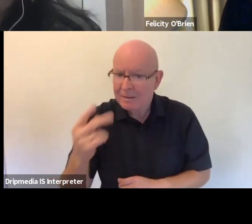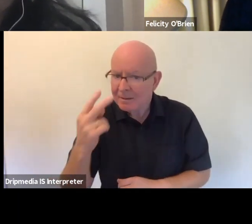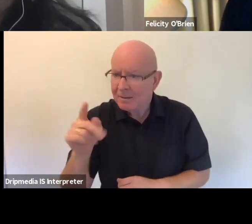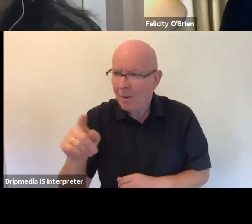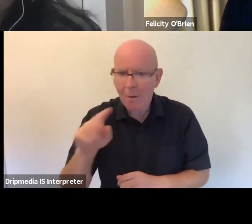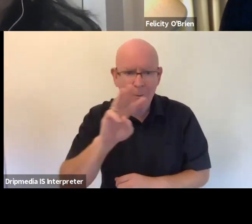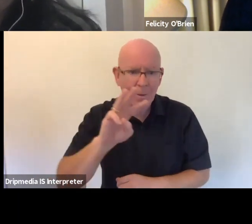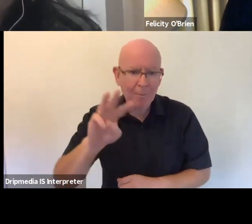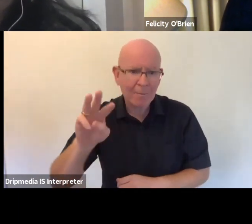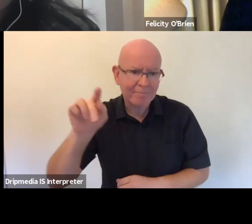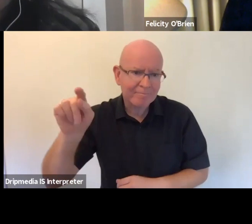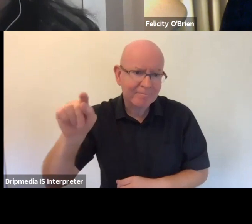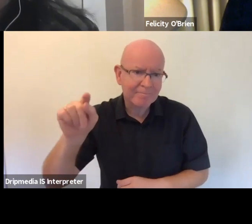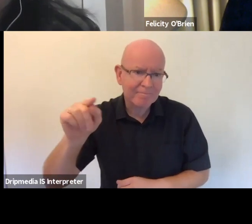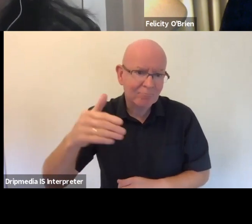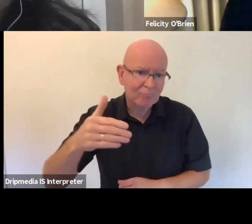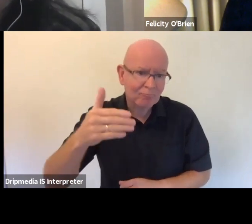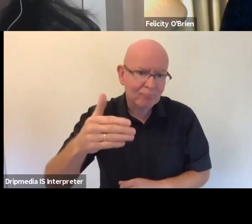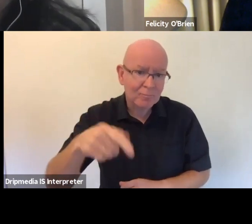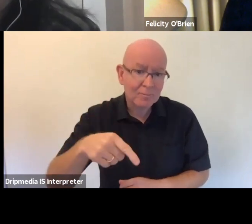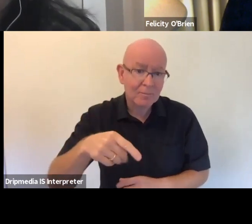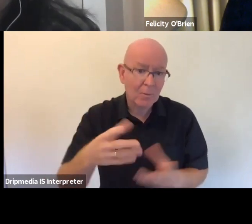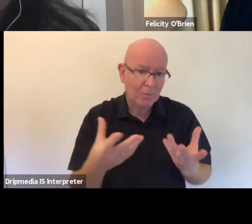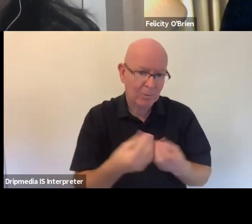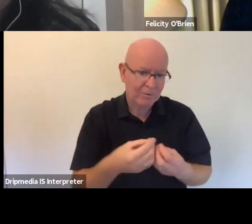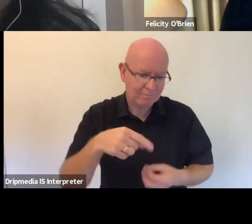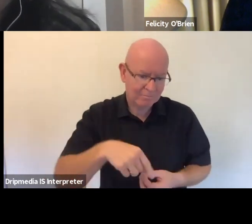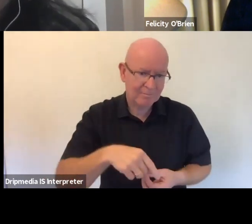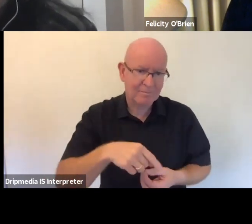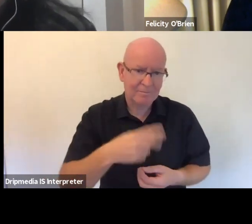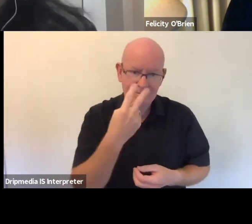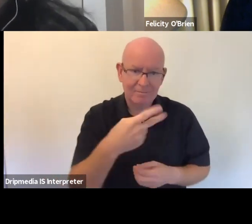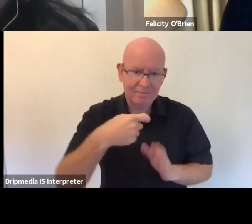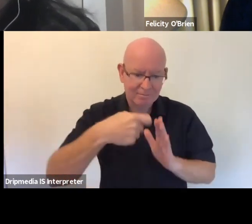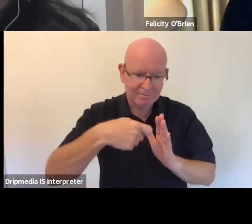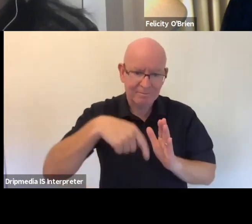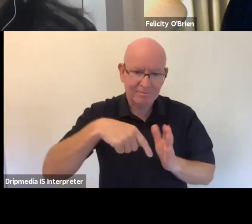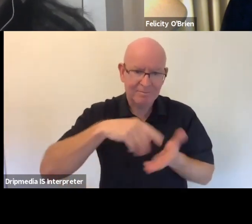what support is given for people with missing IDs or other documents,